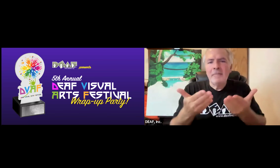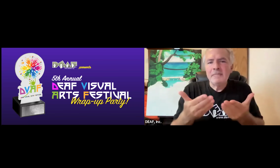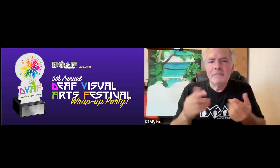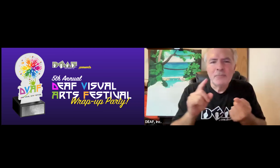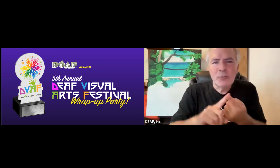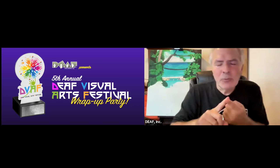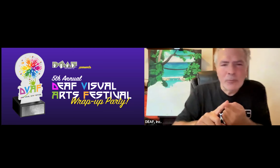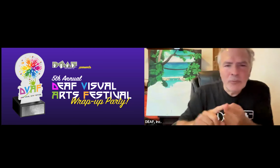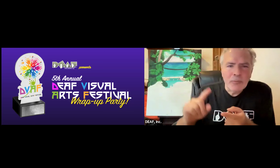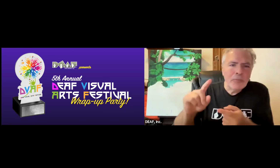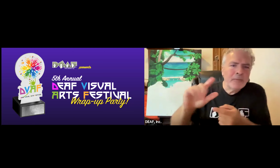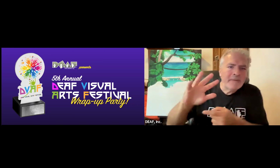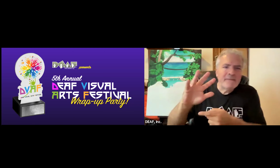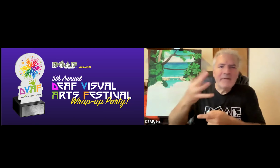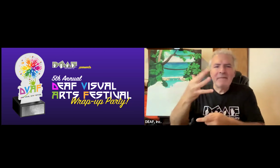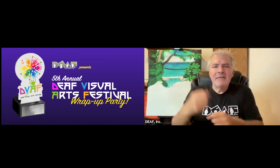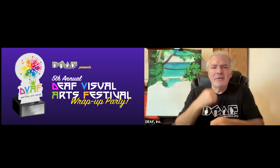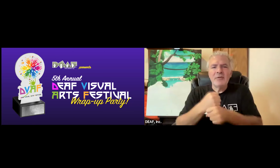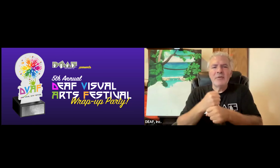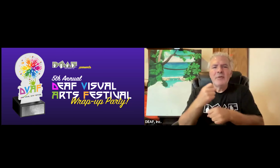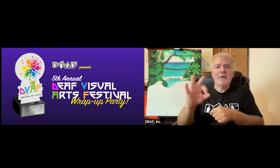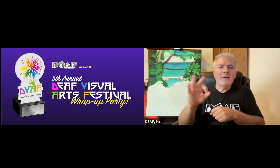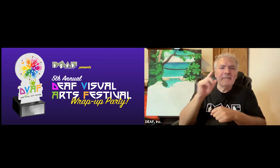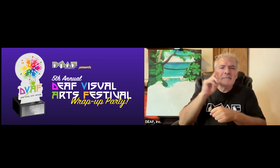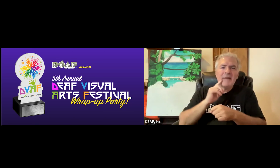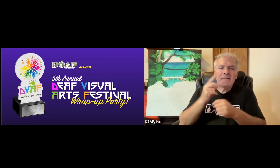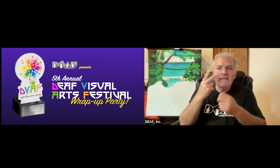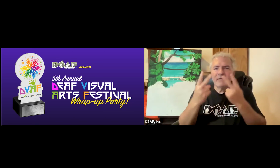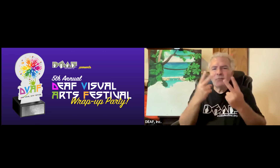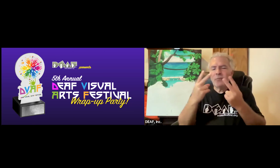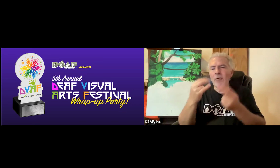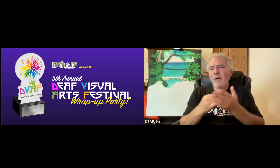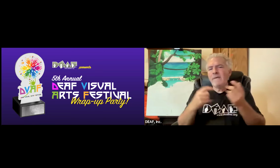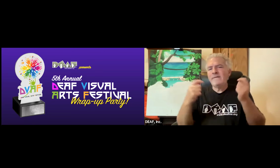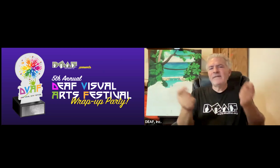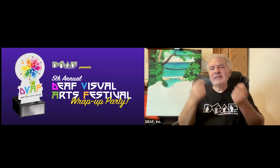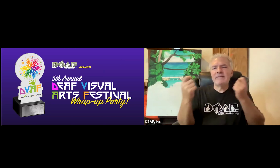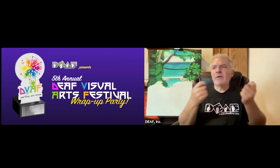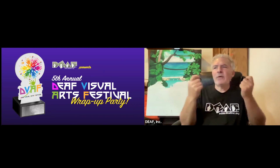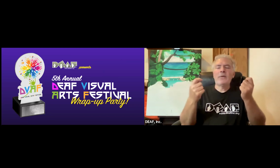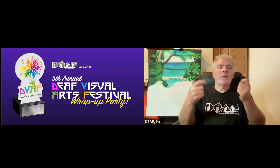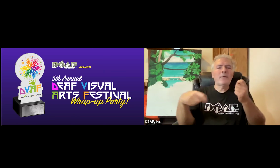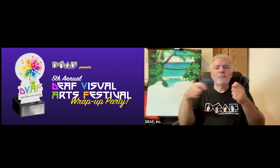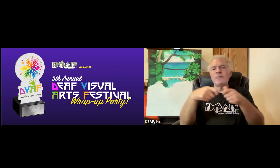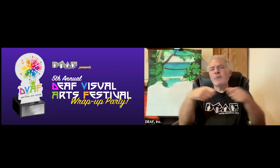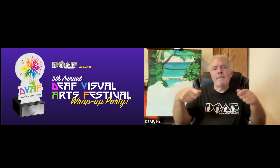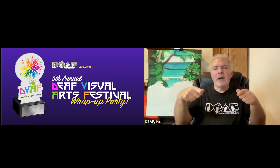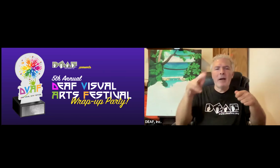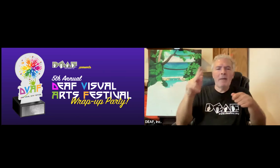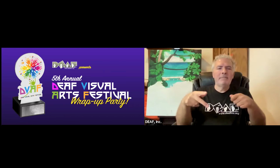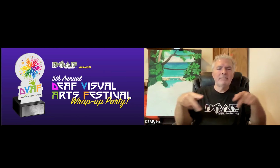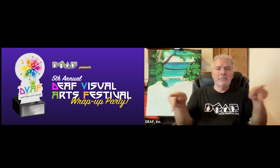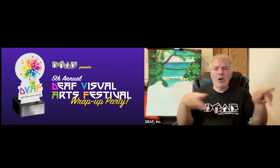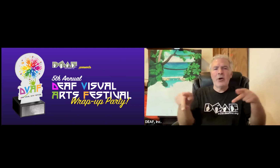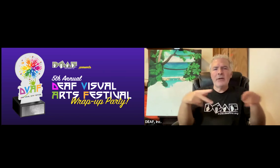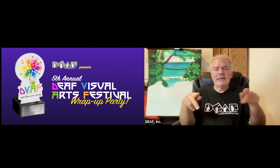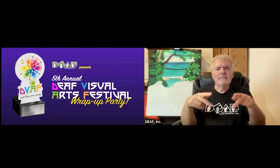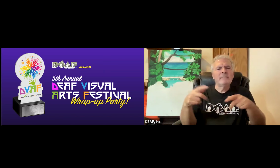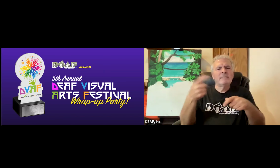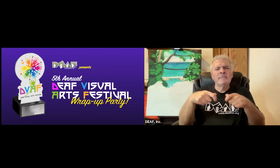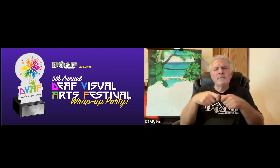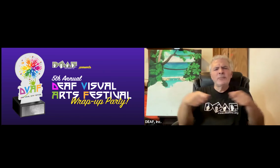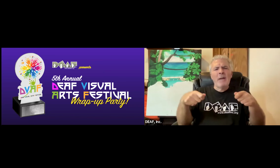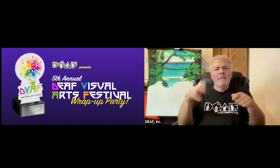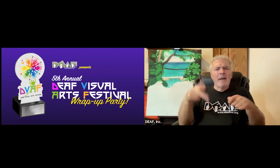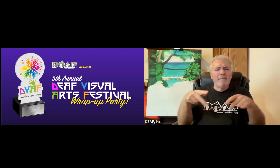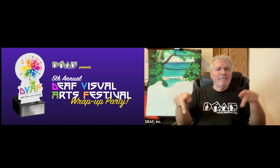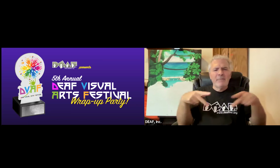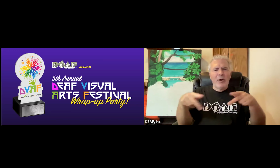I'll go ahead and get started. Welcome, everyone, to the fifth year for the Deaf Visual Arts Festival wrap-up party!